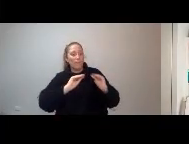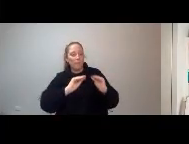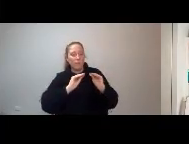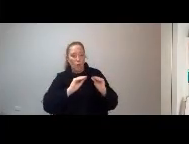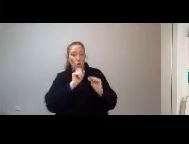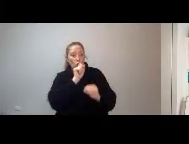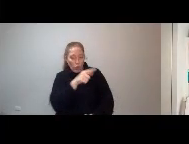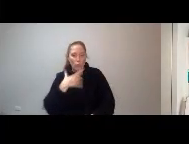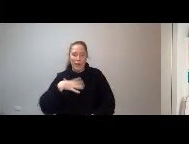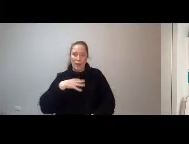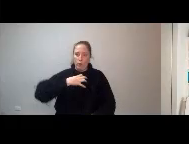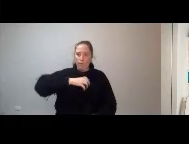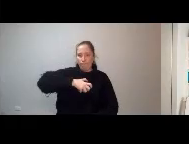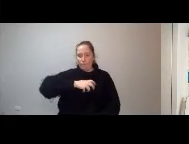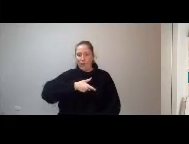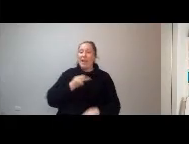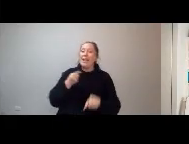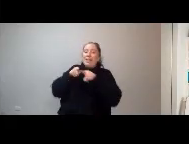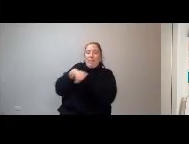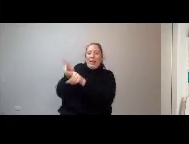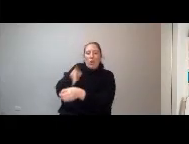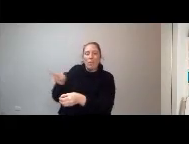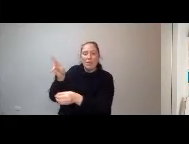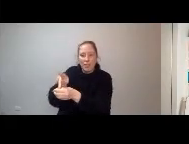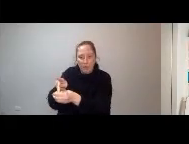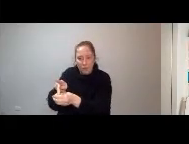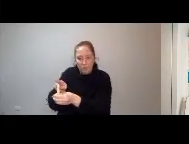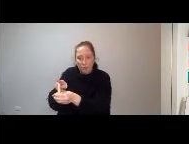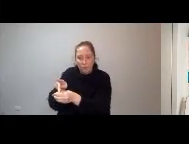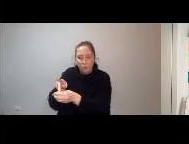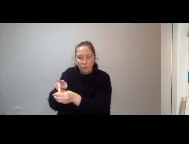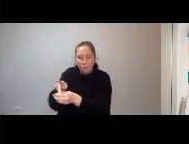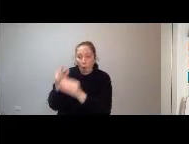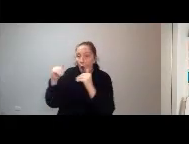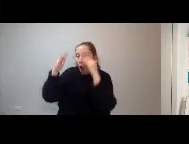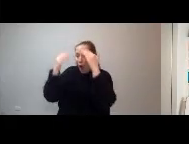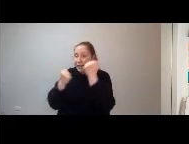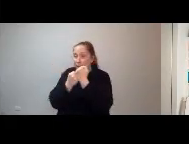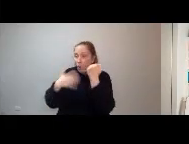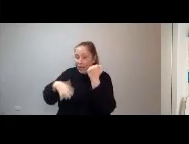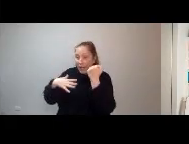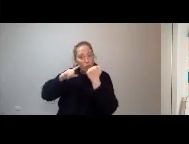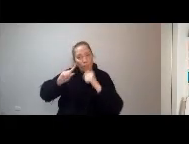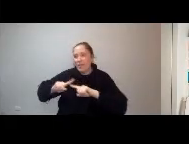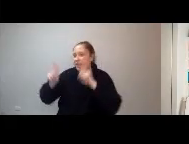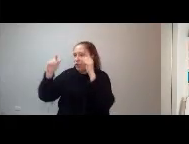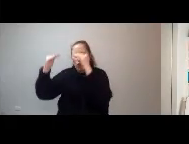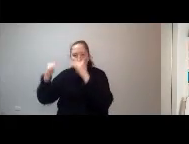to take account of people with higher support needs. We've found over time forever